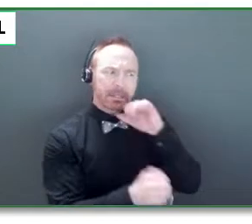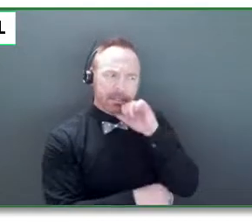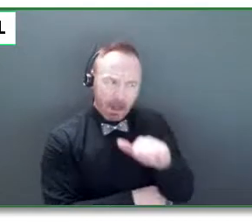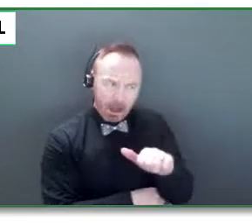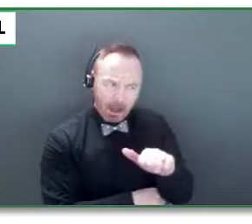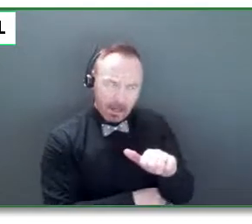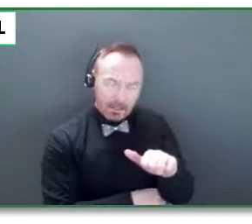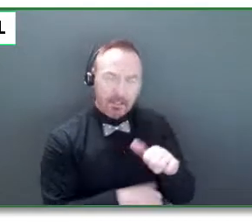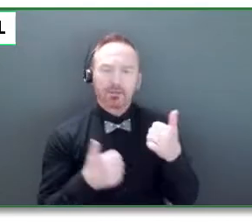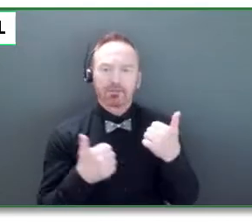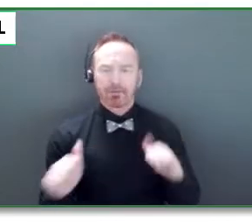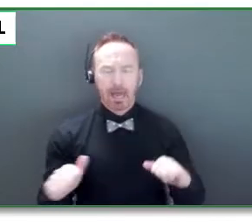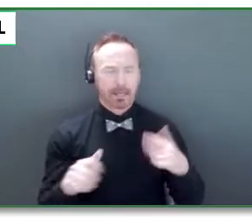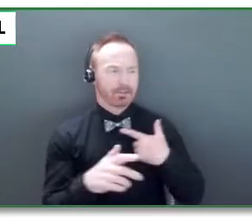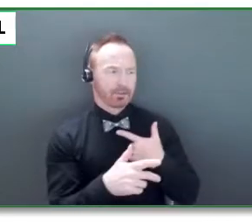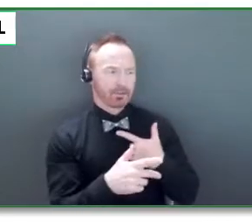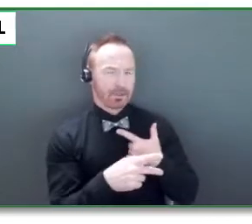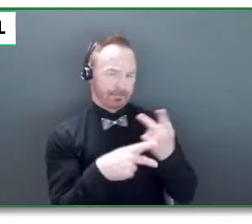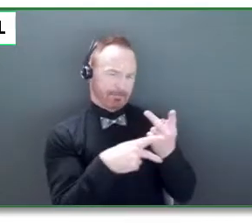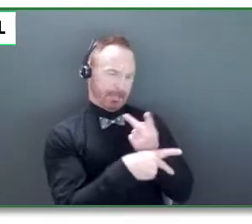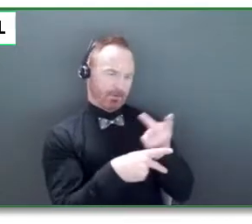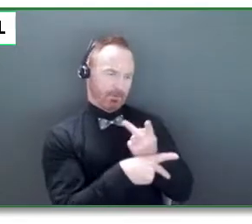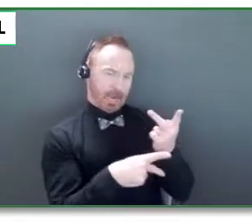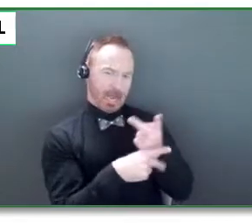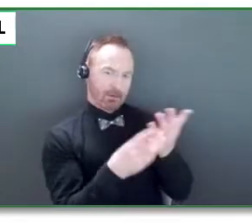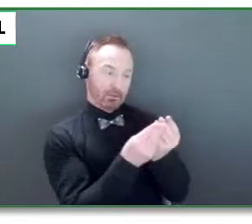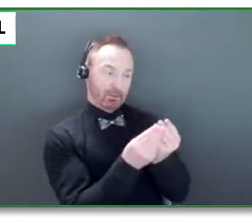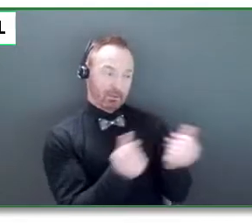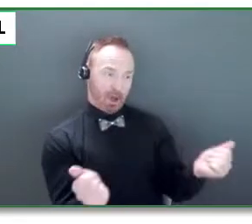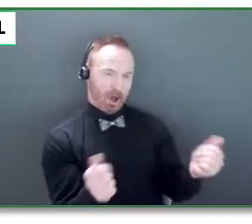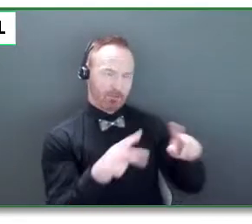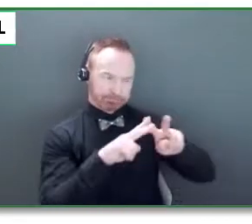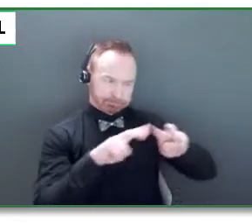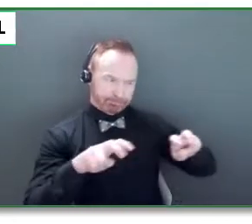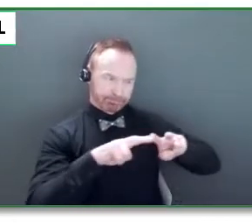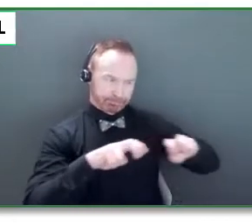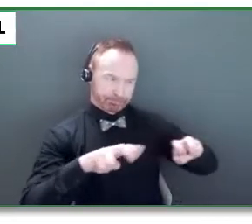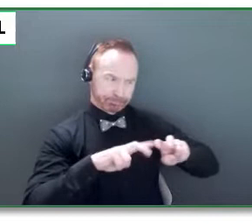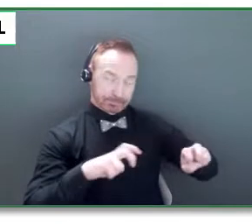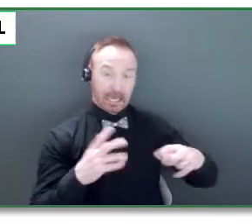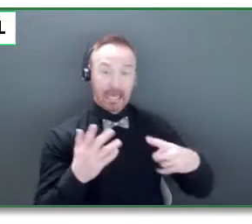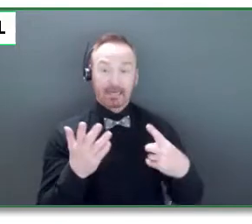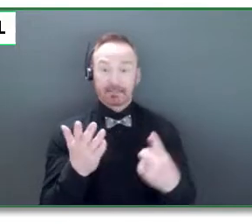think that it's not possible but by just looking at other parts, other